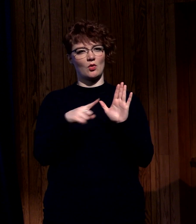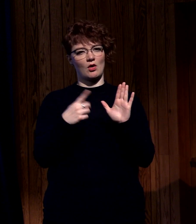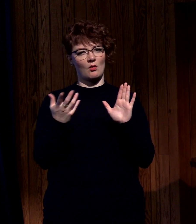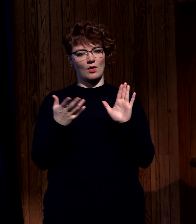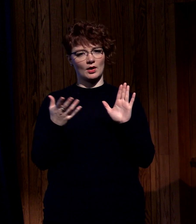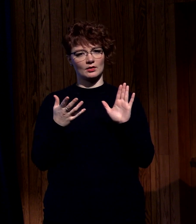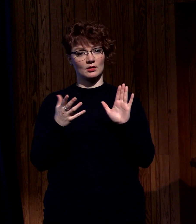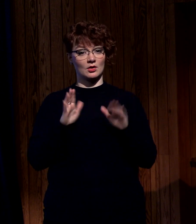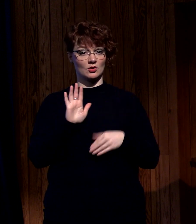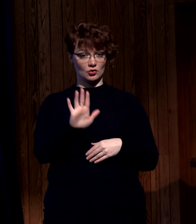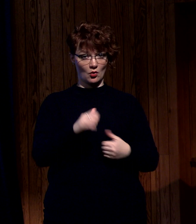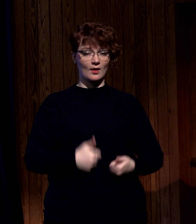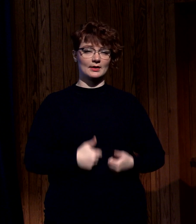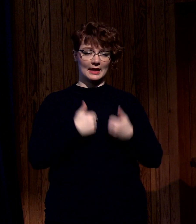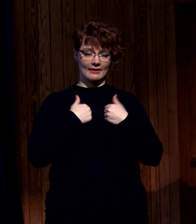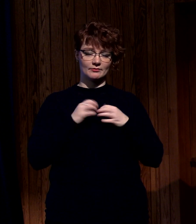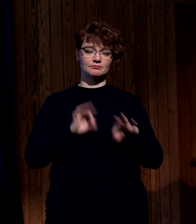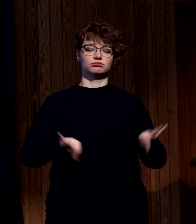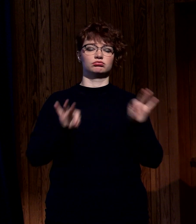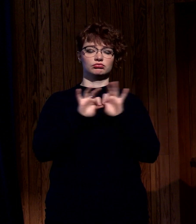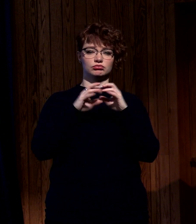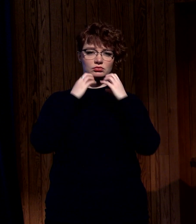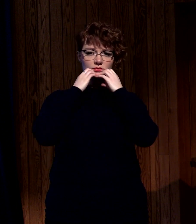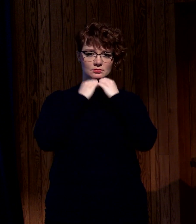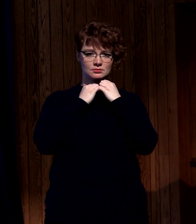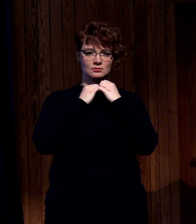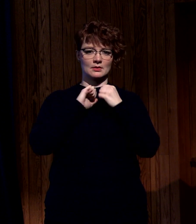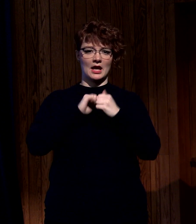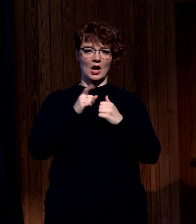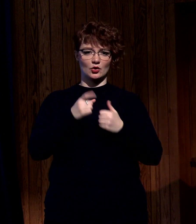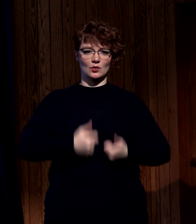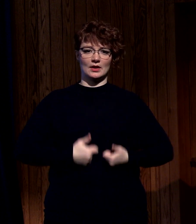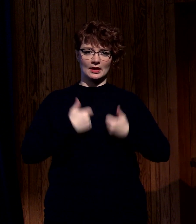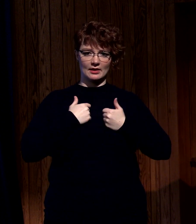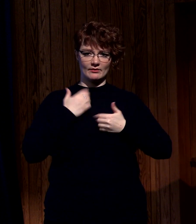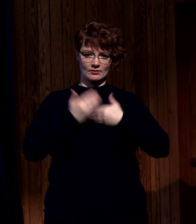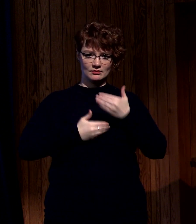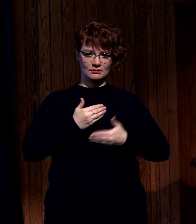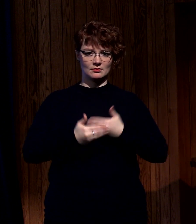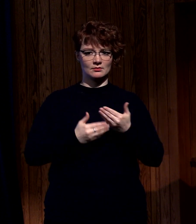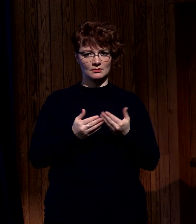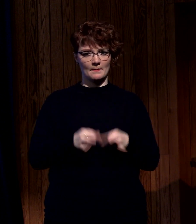that your life matters, how you live your life matters, and how